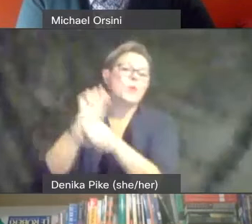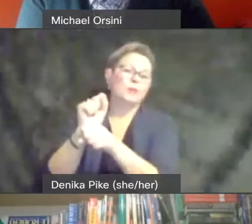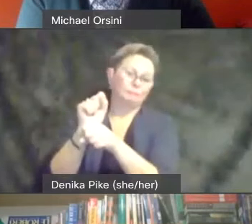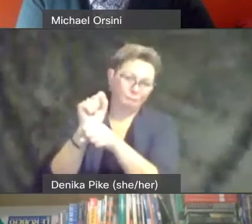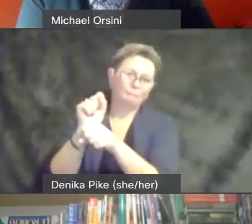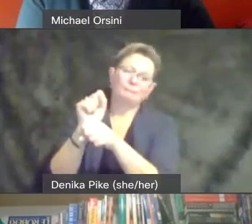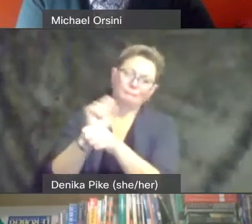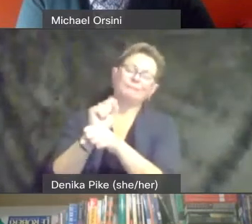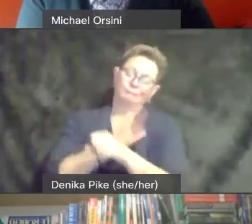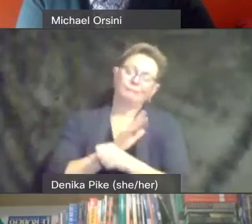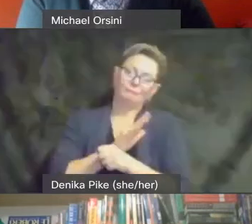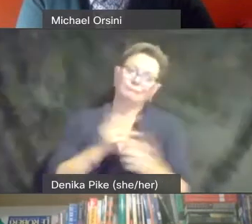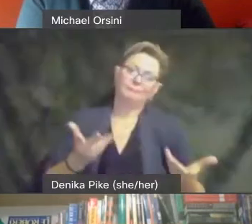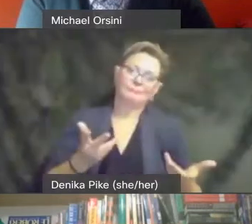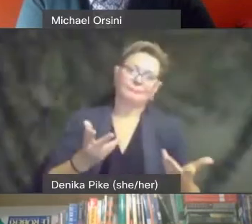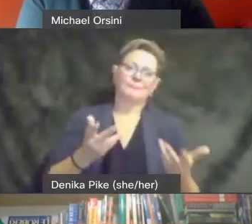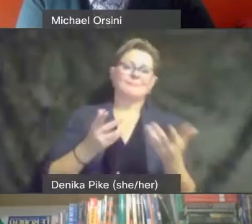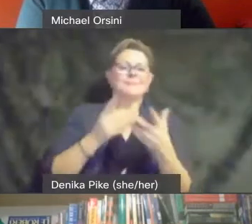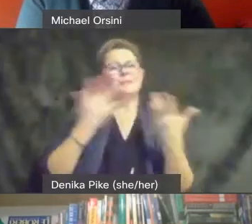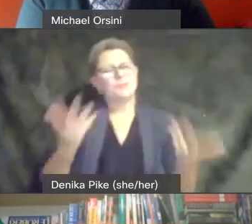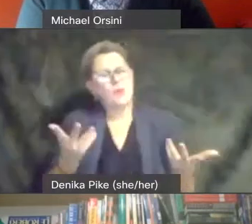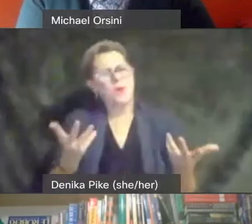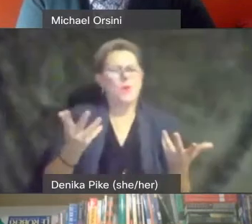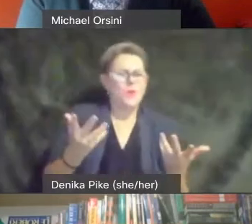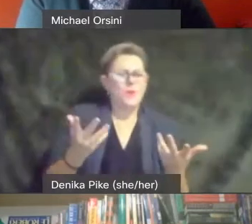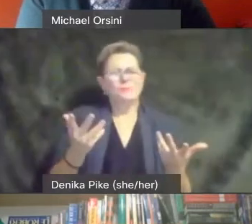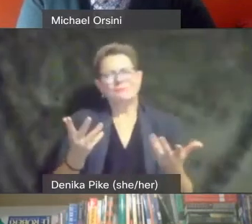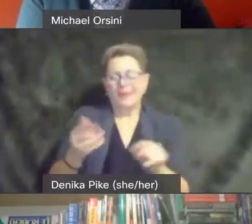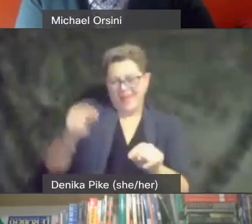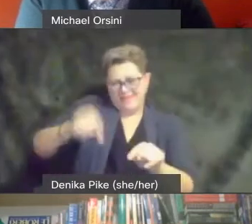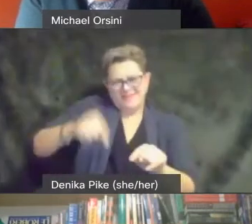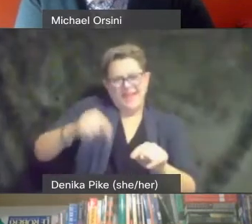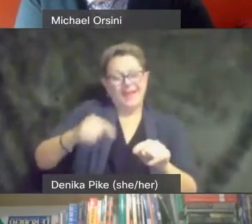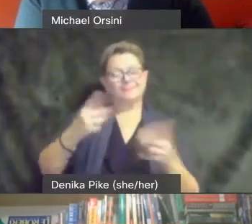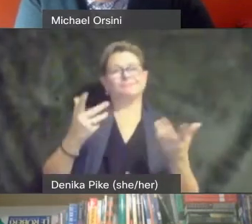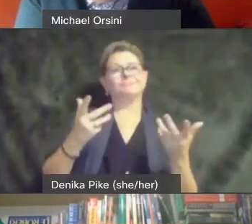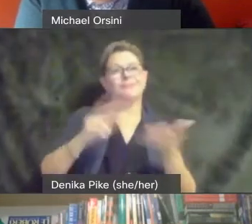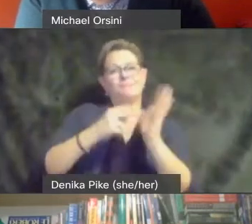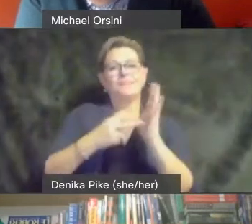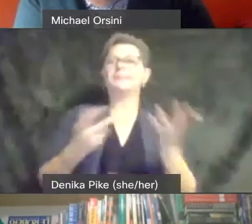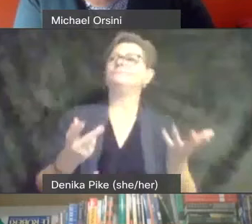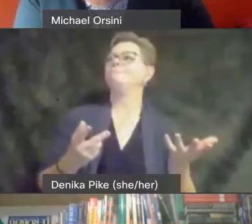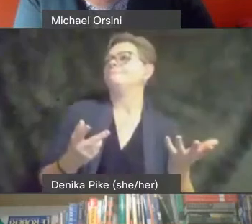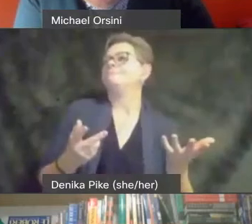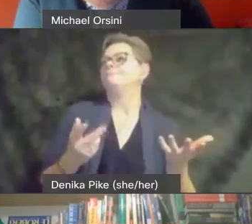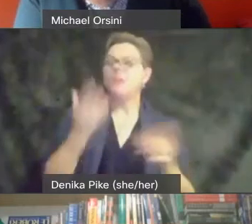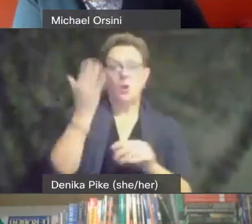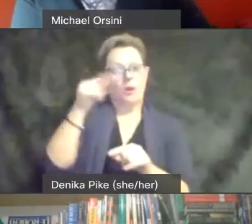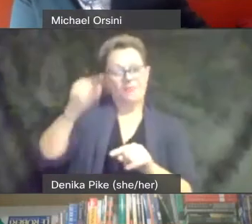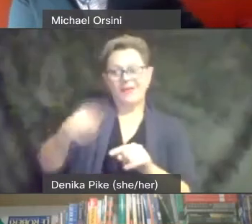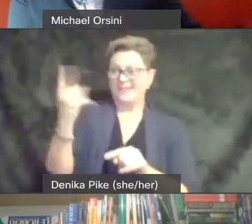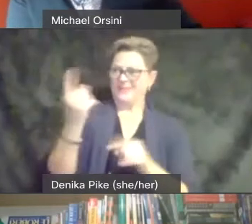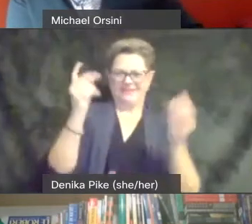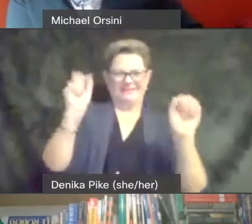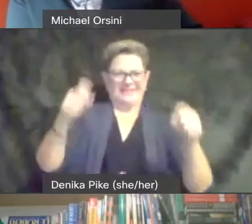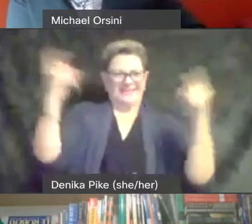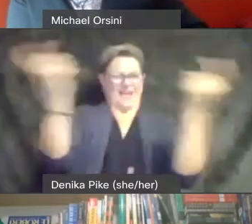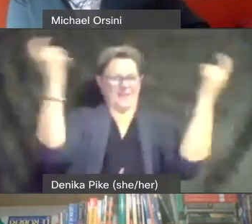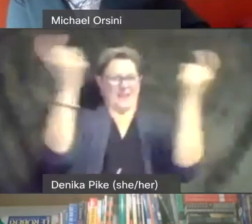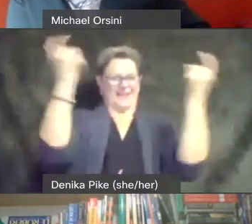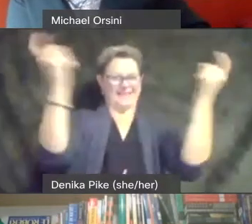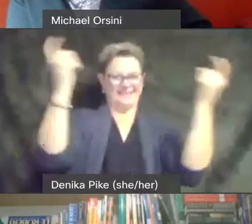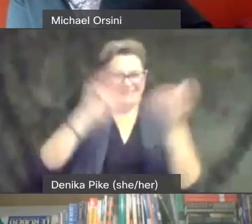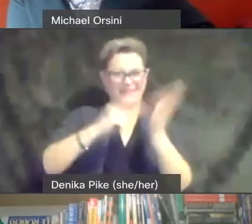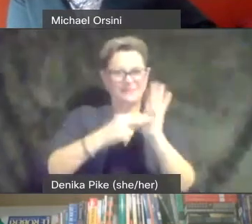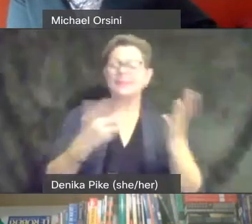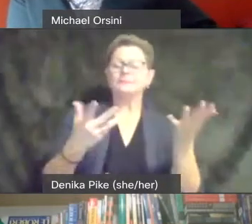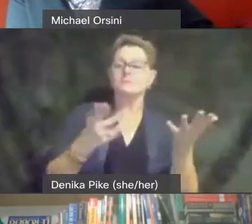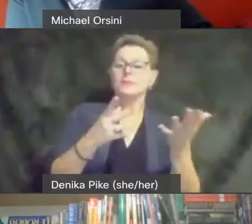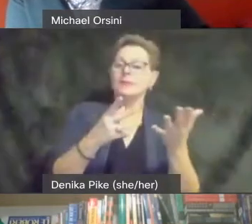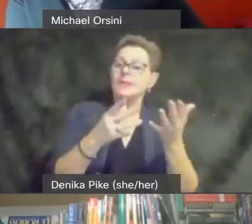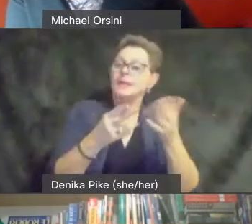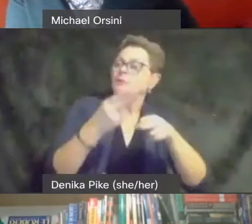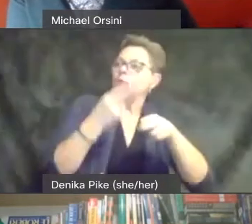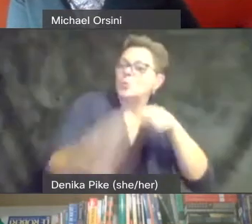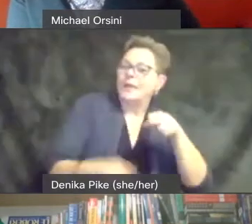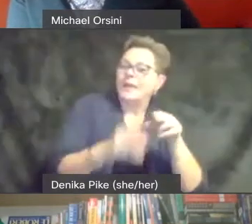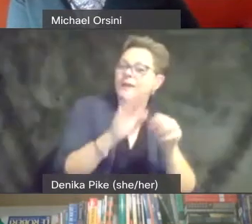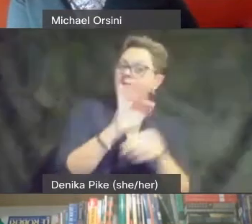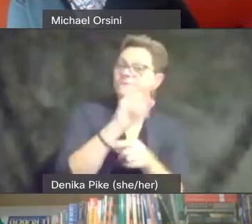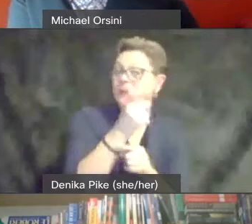To talk about how then, do we change that as the base condition that they had to do that at all? Why is that something that we sit and celebrate? Not as a band aid in an emergency response? But something that has to be carried on.